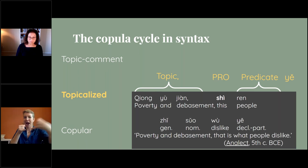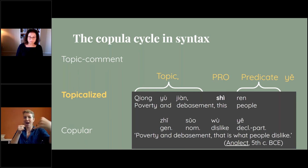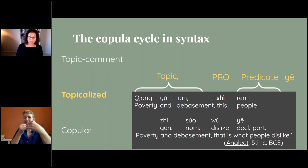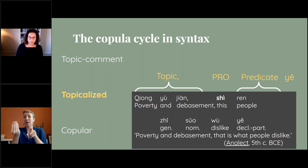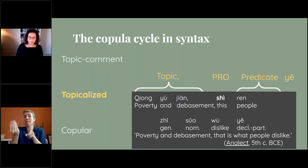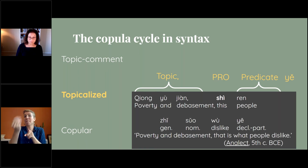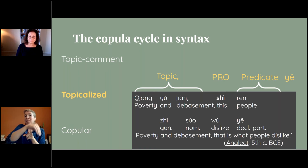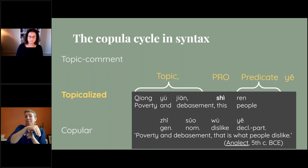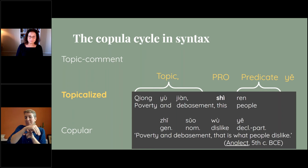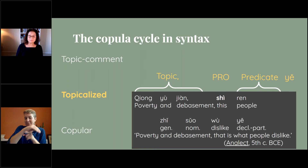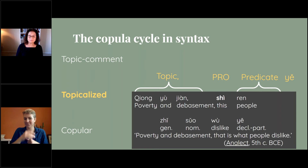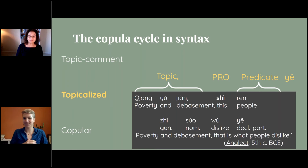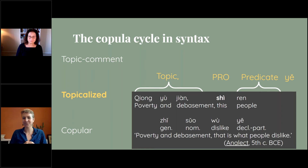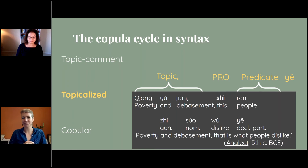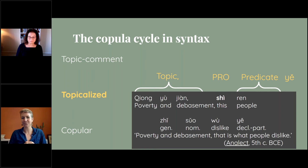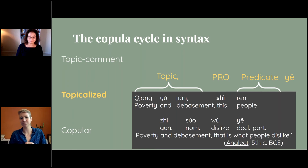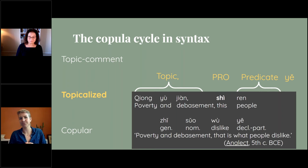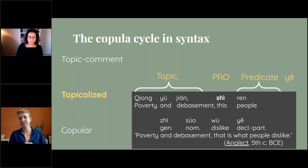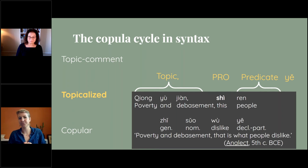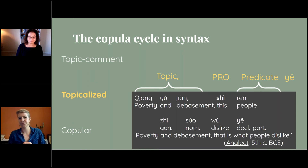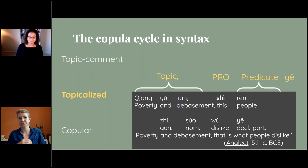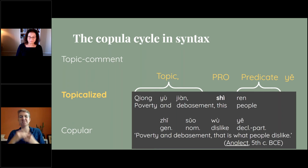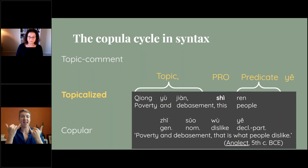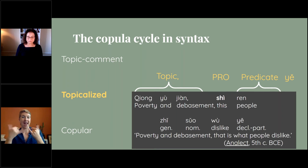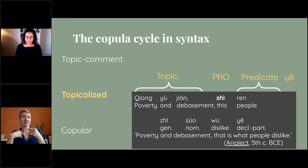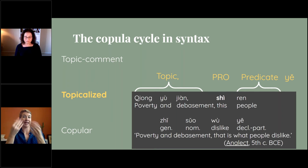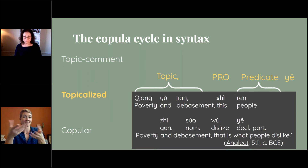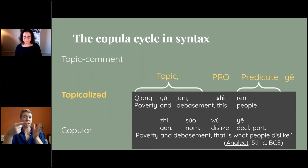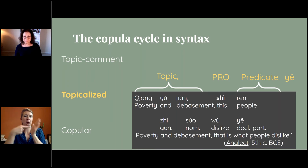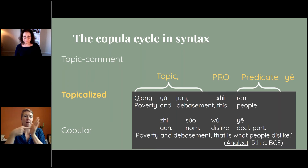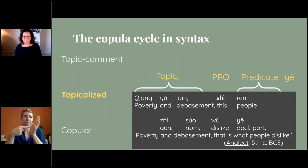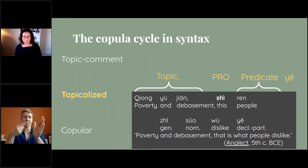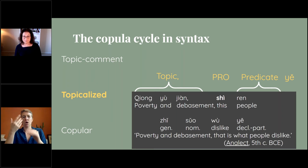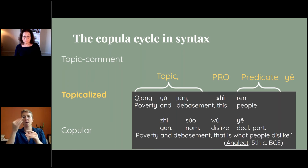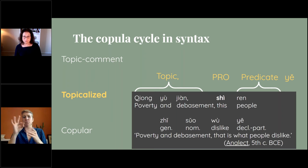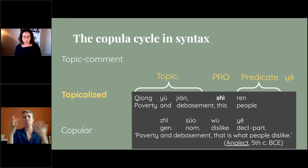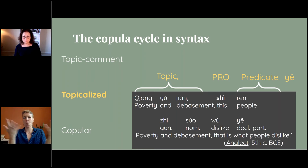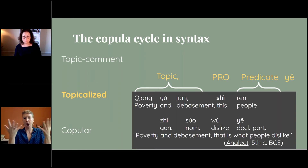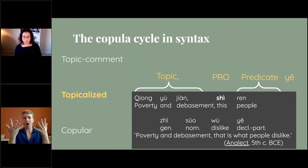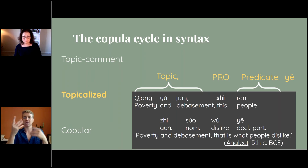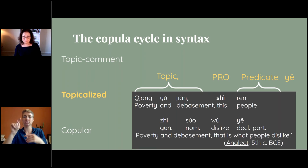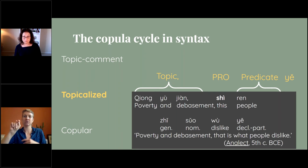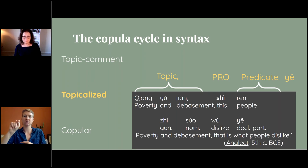So it’s helping the perceiver knows where the boundaries are, where the boundaries cross.